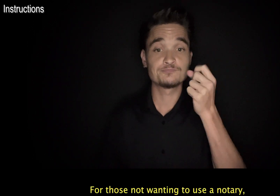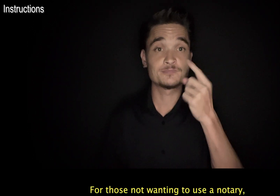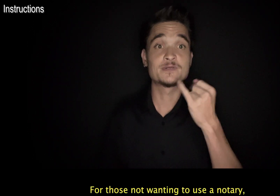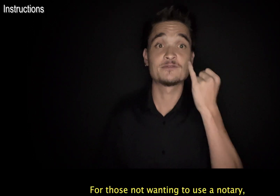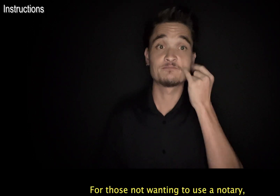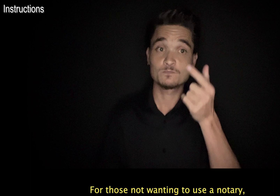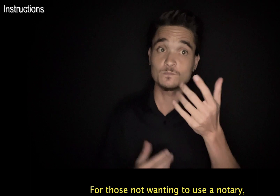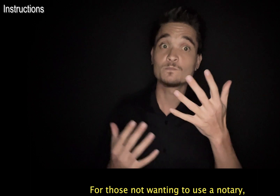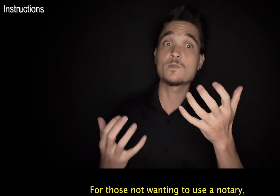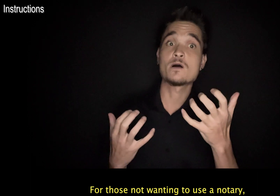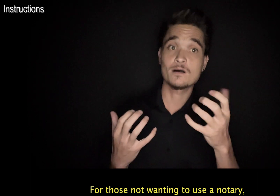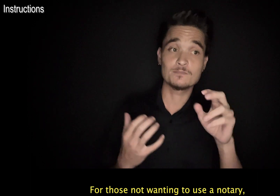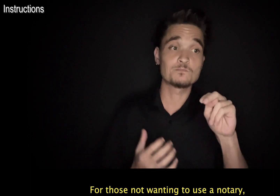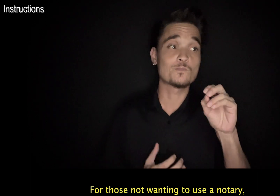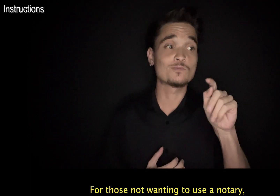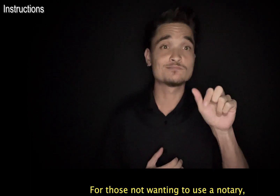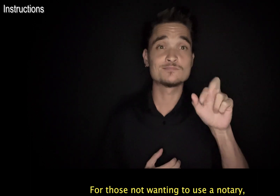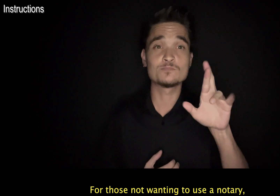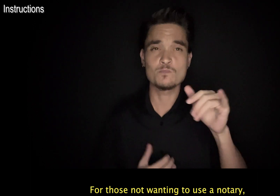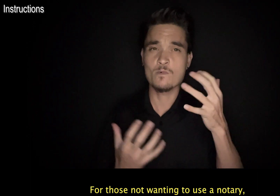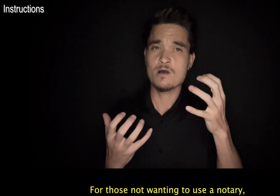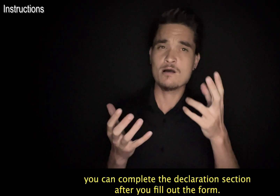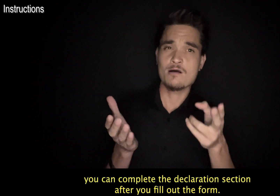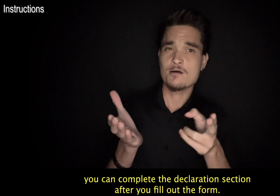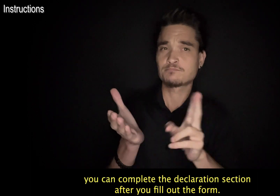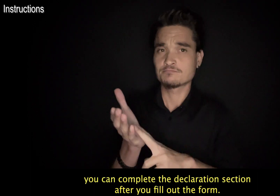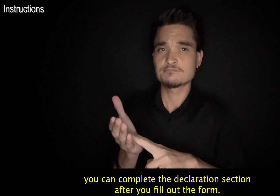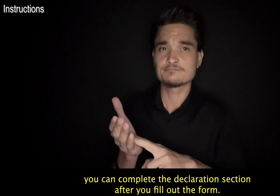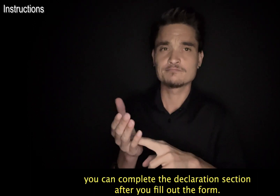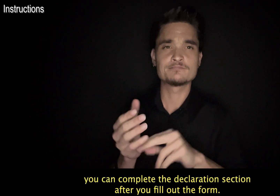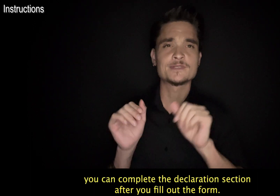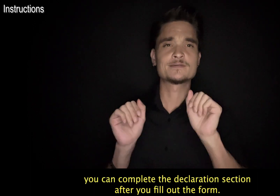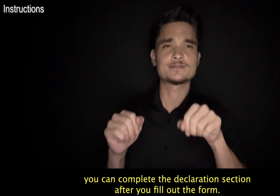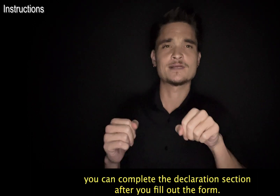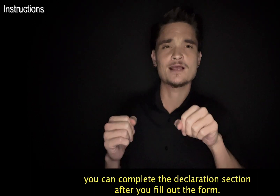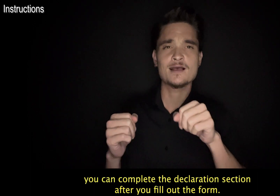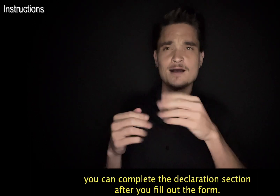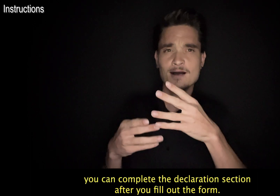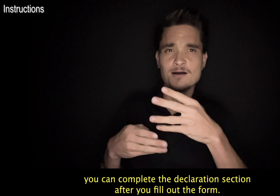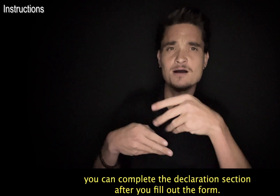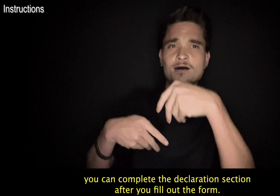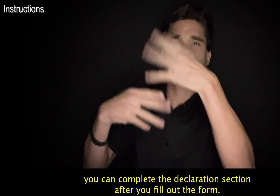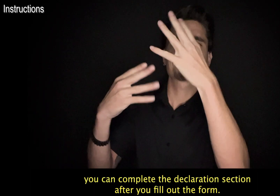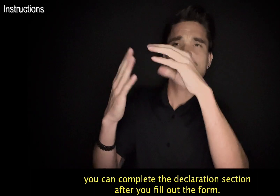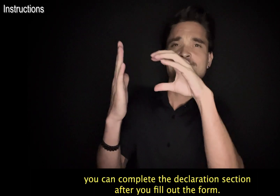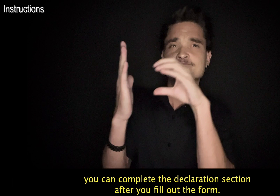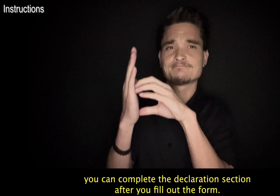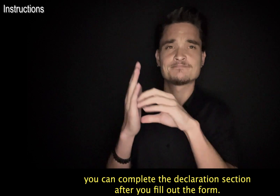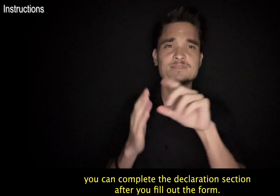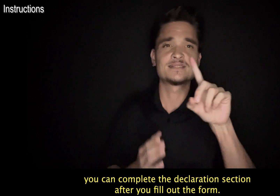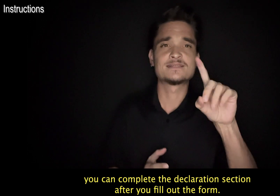For those not wanting to use a notary, you can complete the declaration section after you fill out the form.